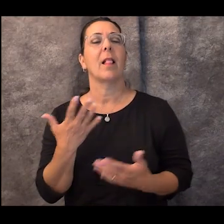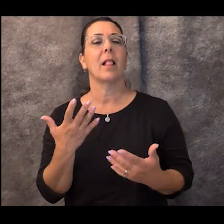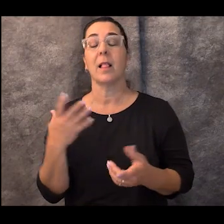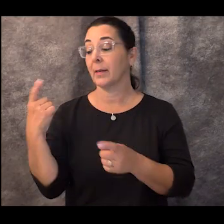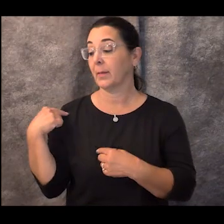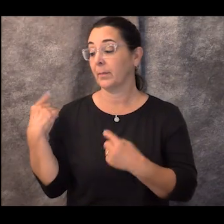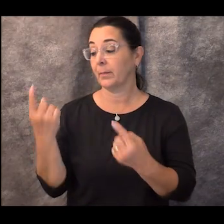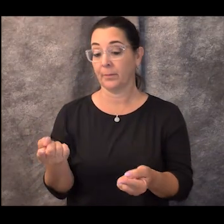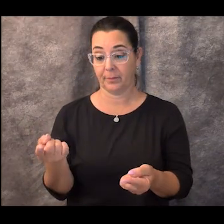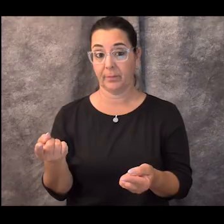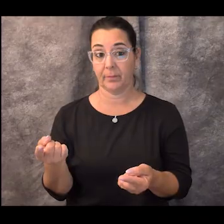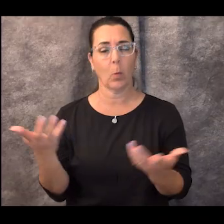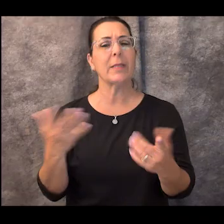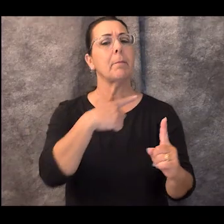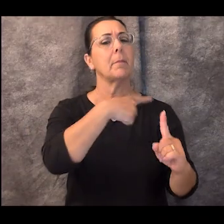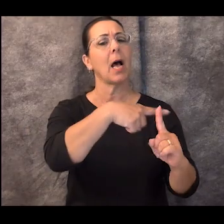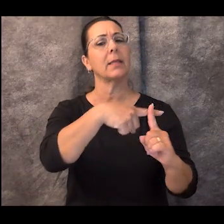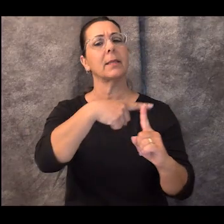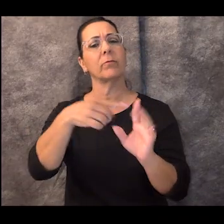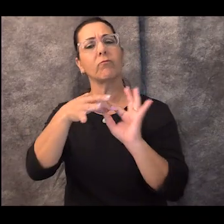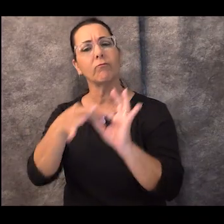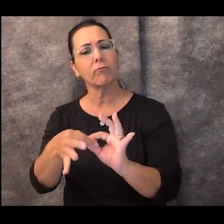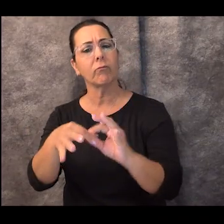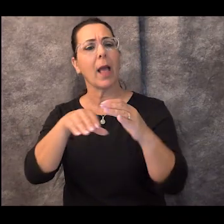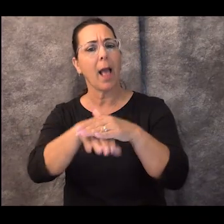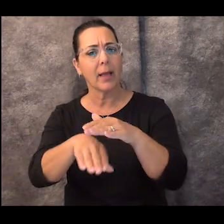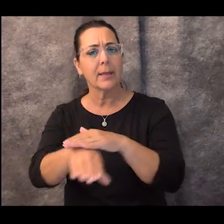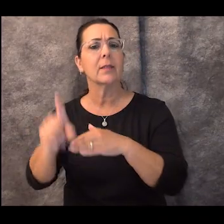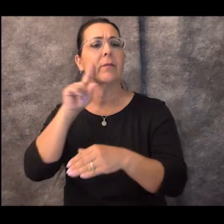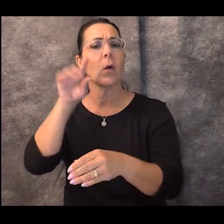when it comes to excess, access to voting for, for voters